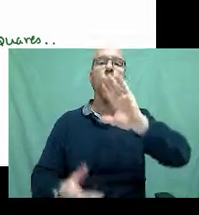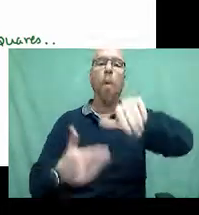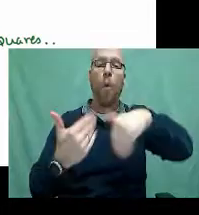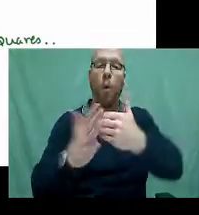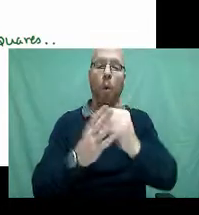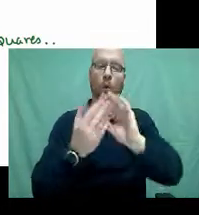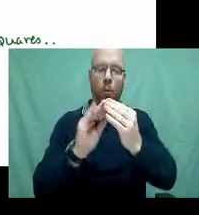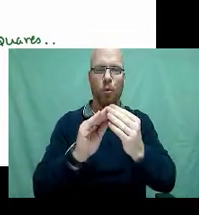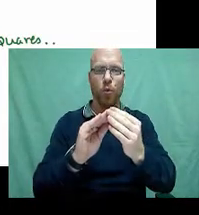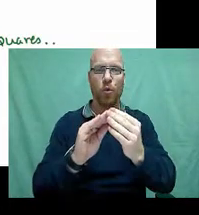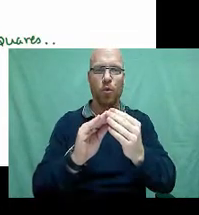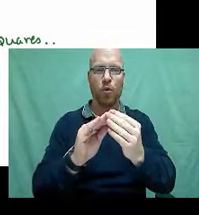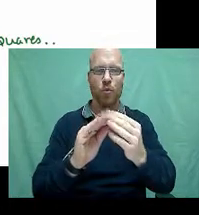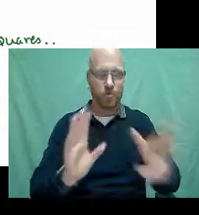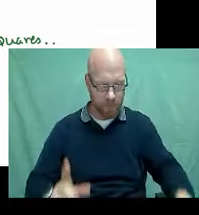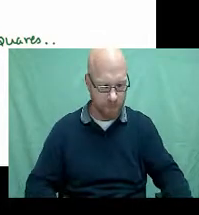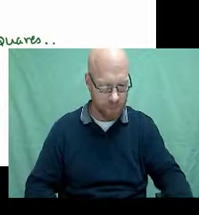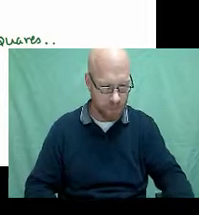roots and the square roots are whole numbers.